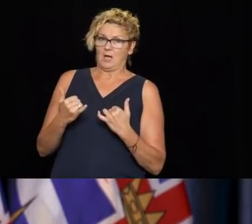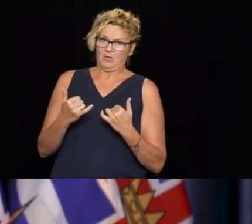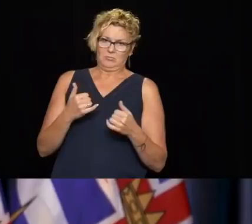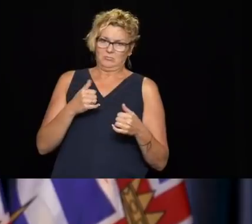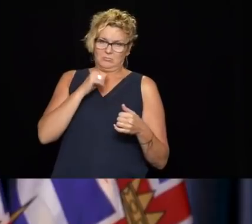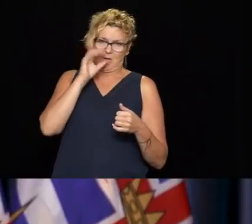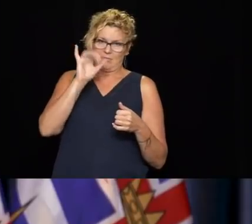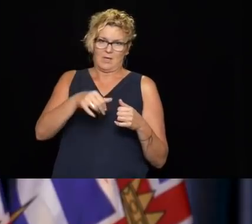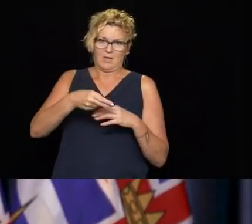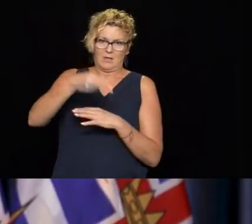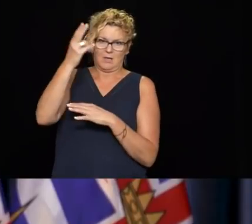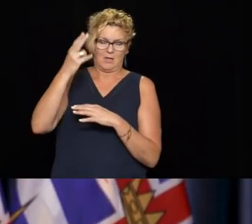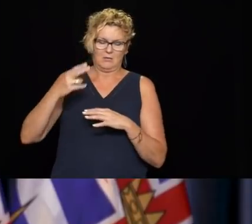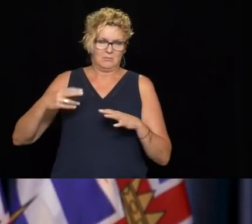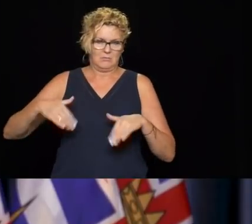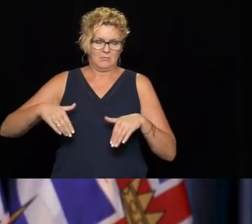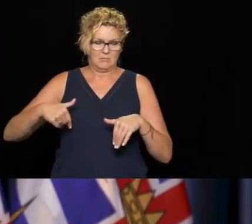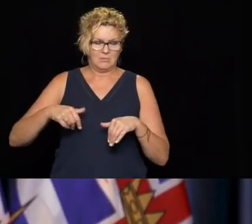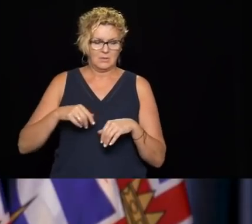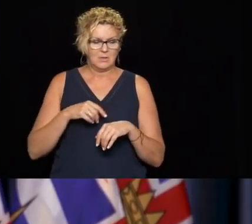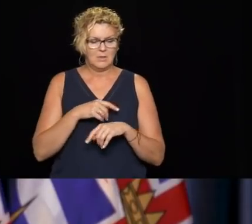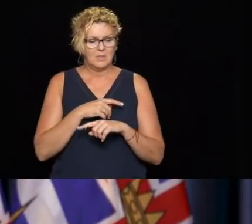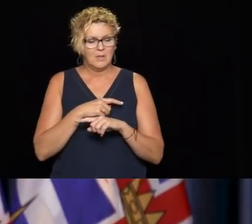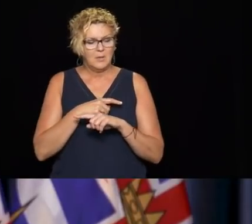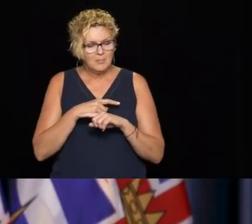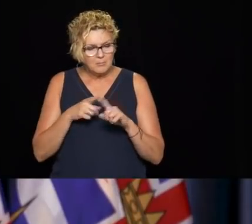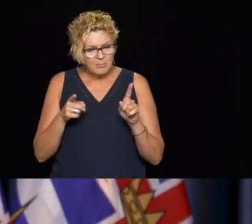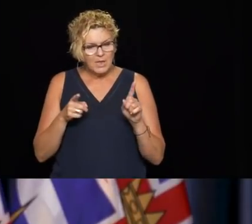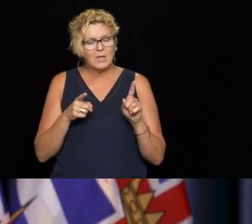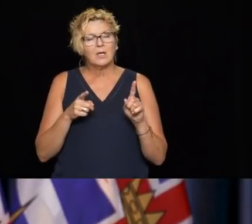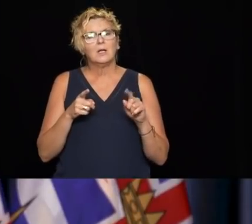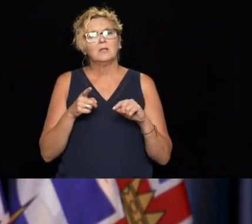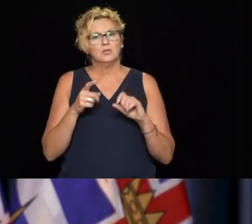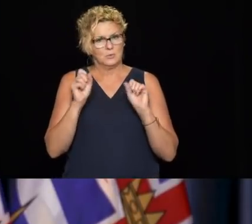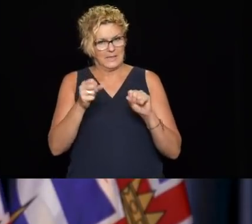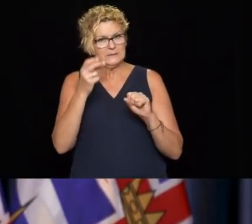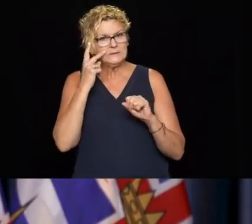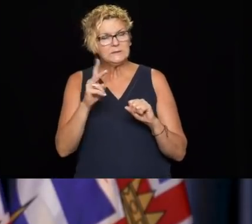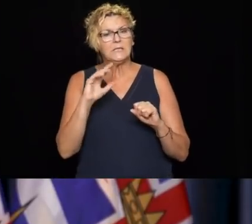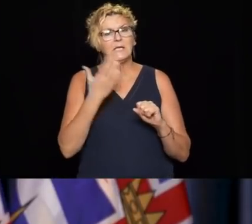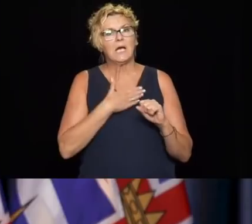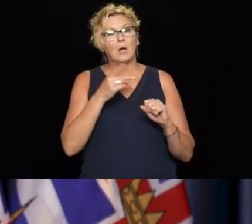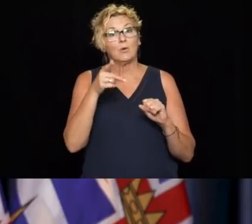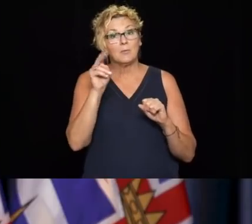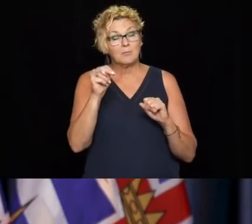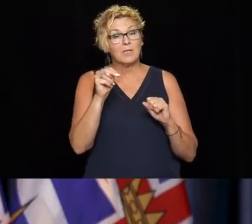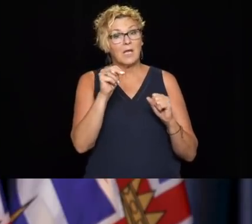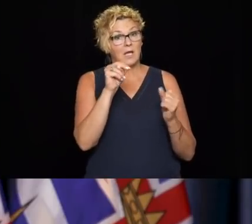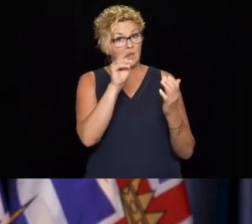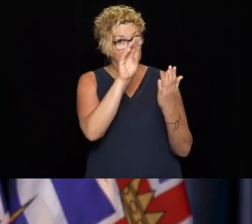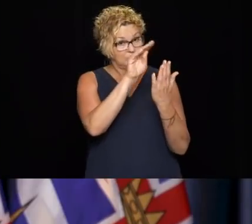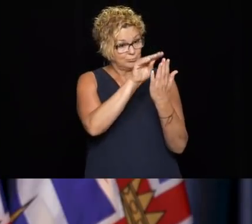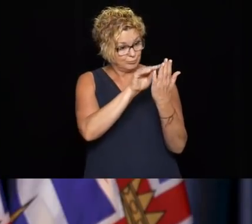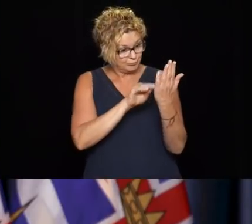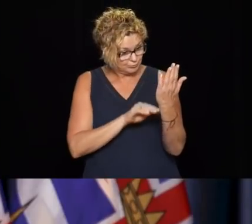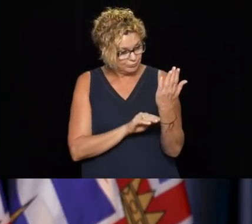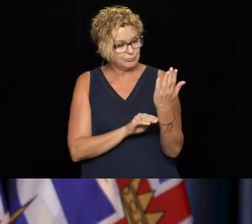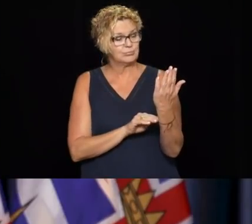care and we are not obviously anywhere near that now so we have more information and you see in the details scenarios we put out in our plan